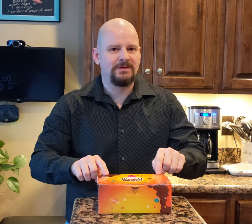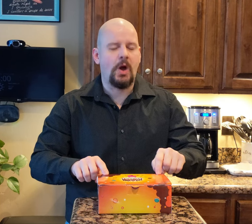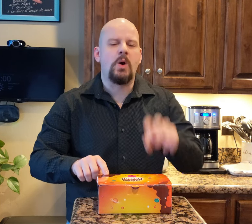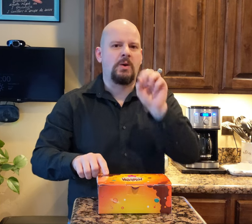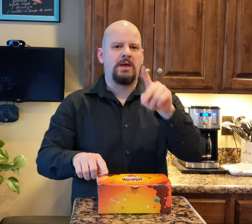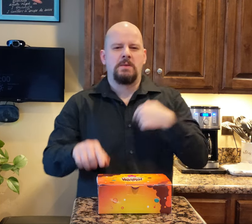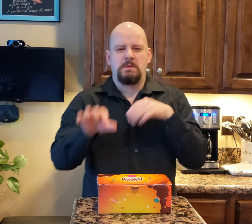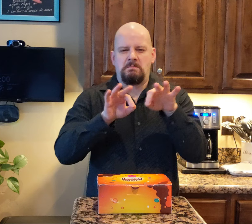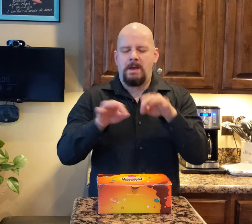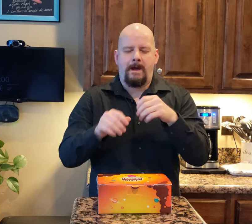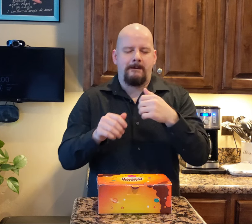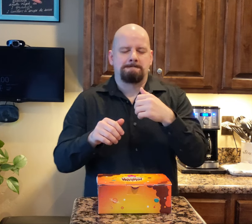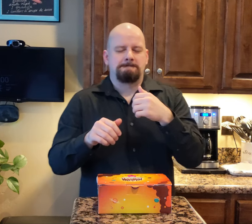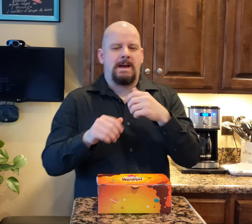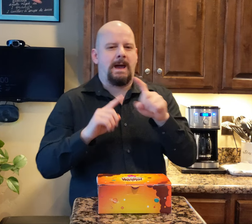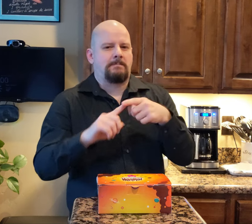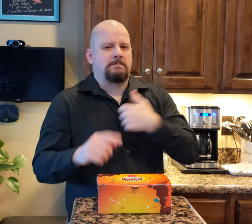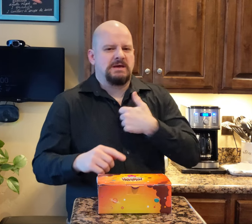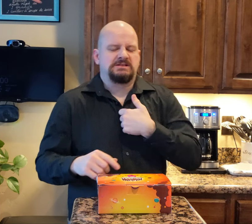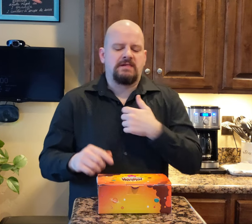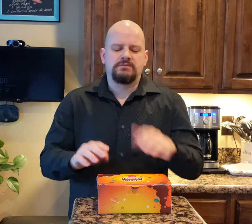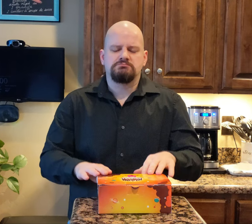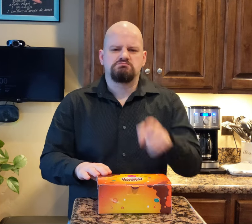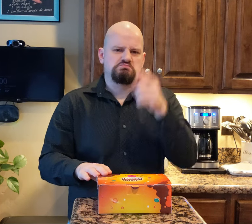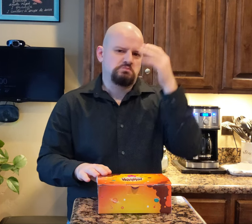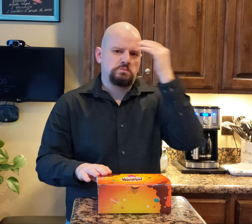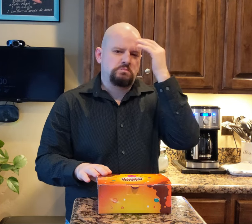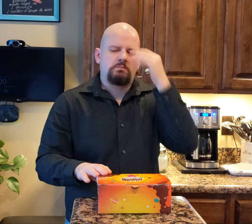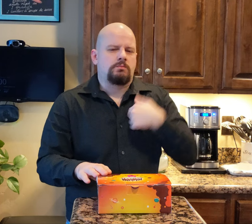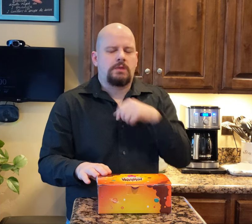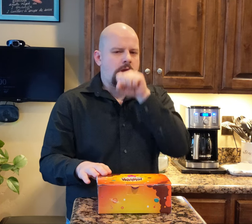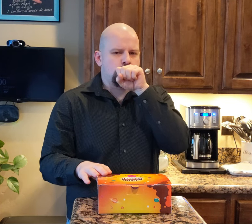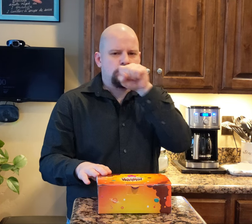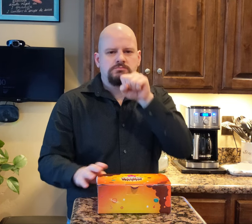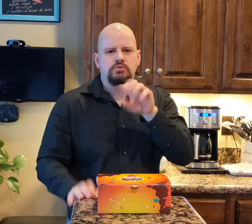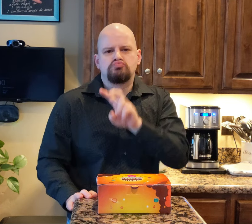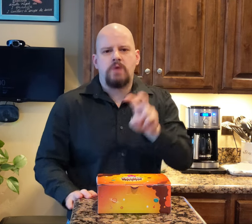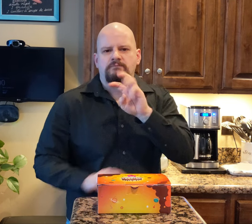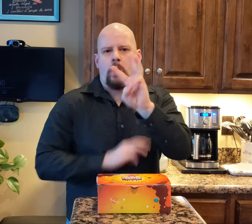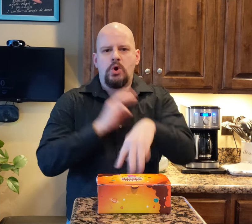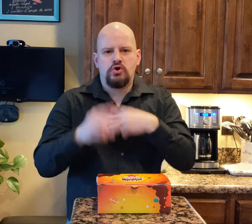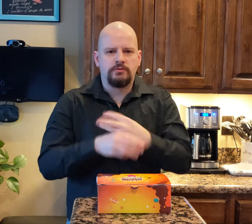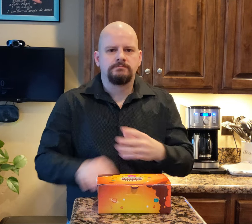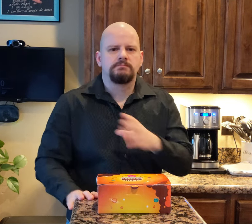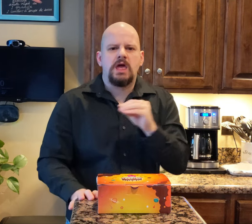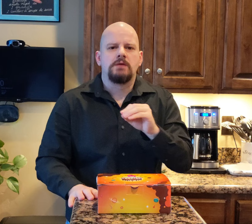OK, let me explain about myself. You know I love to travel all over the world